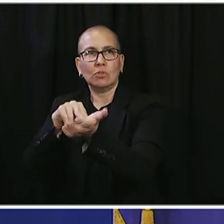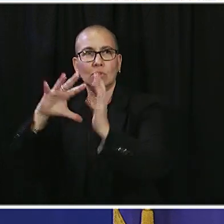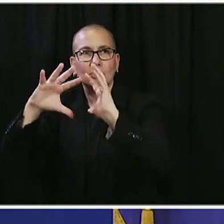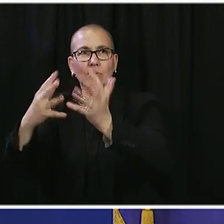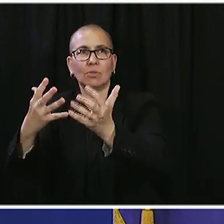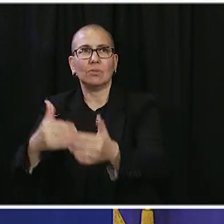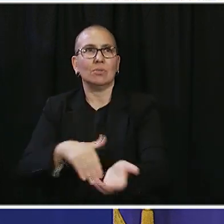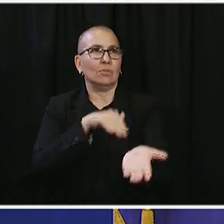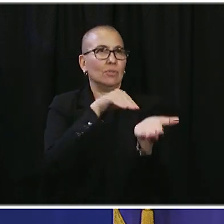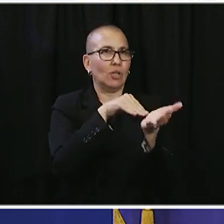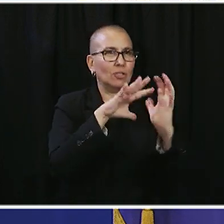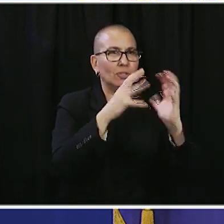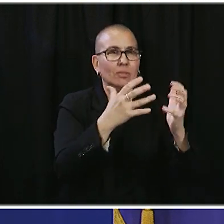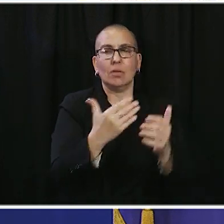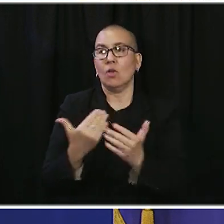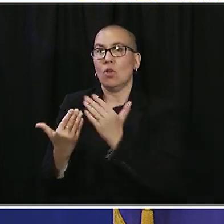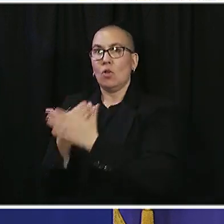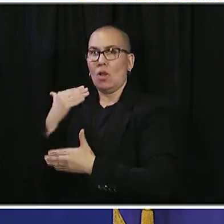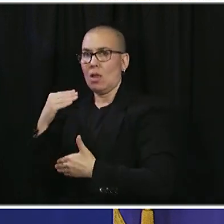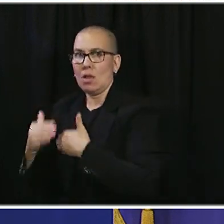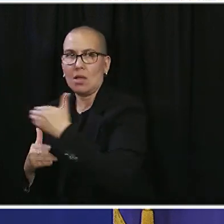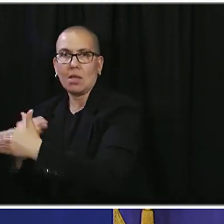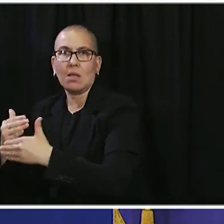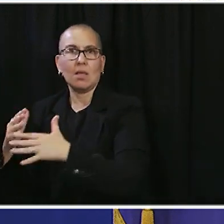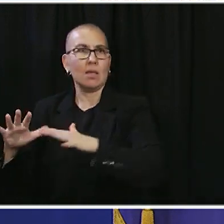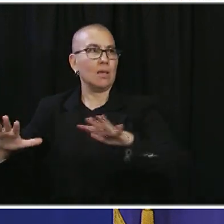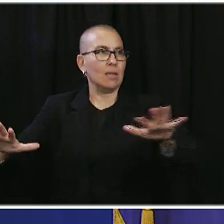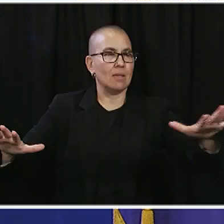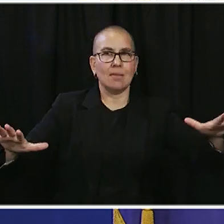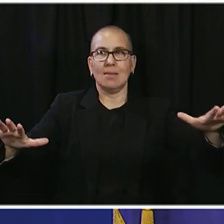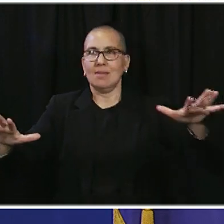NURSES THAT THEY SERVE ON HOW THEY'RE USING THEIR P.P.E. WHAT THEY'RE NORMALLY USED TO DOING AND WHAT THEY'RE BEING